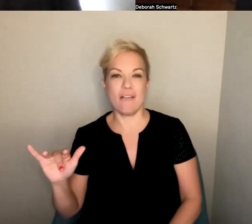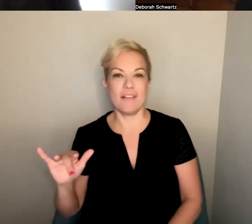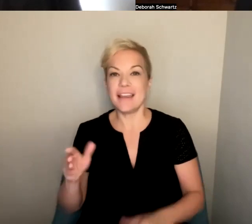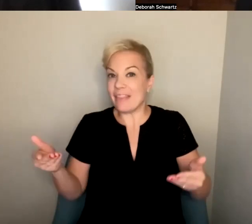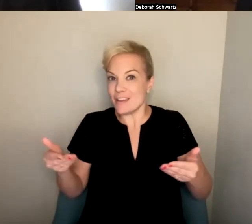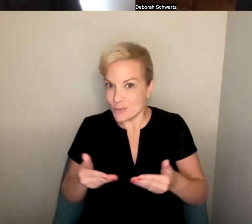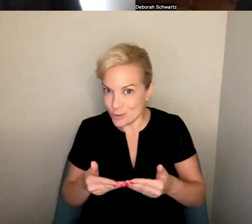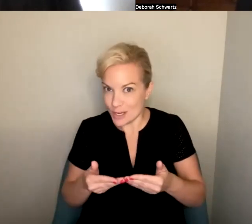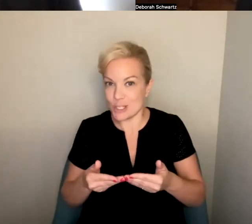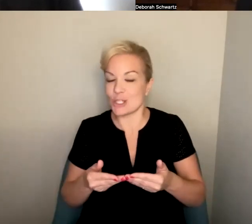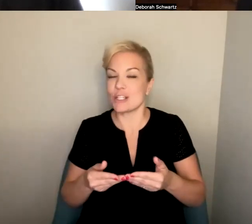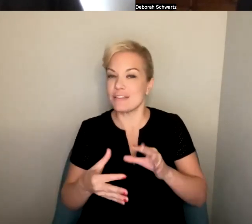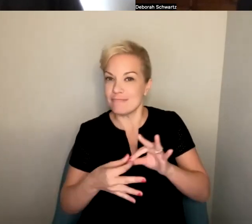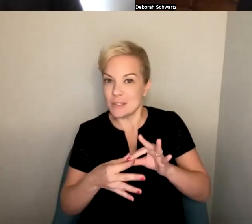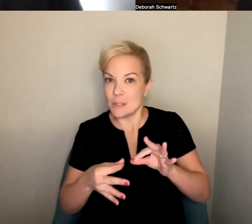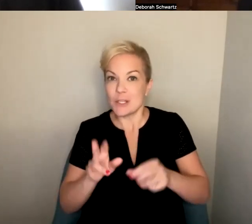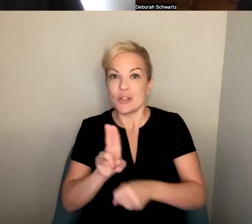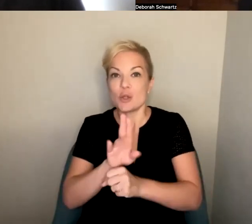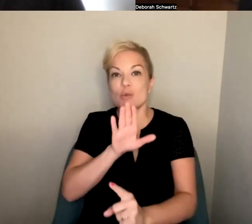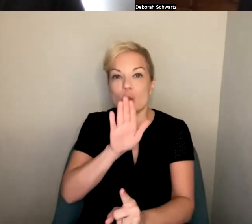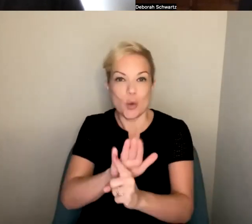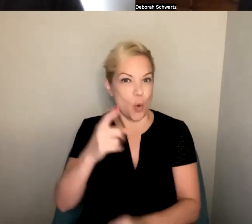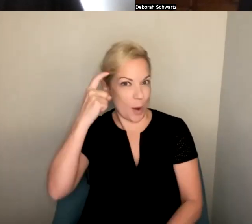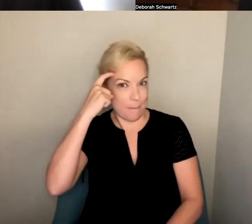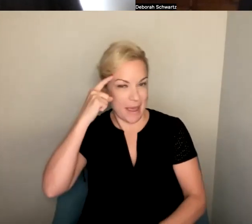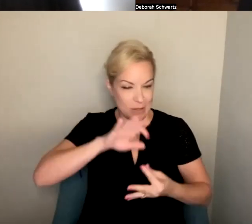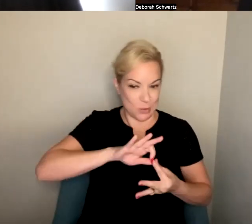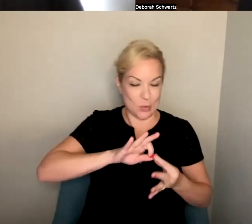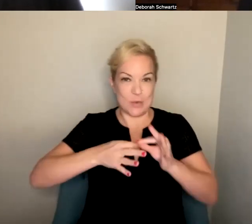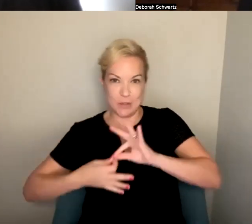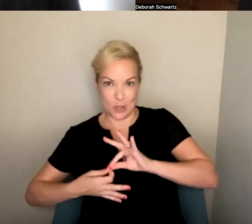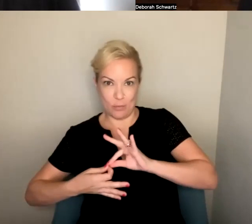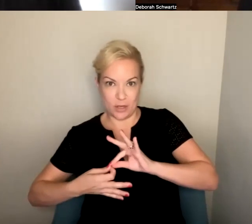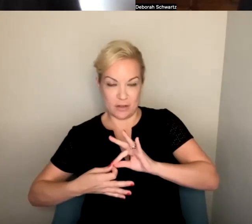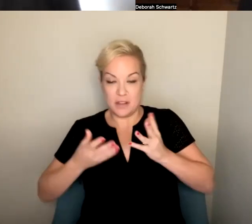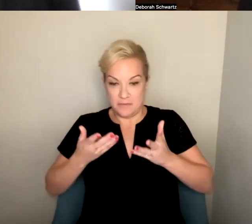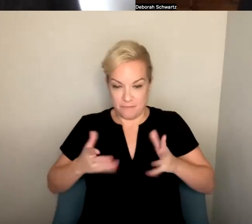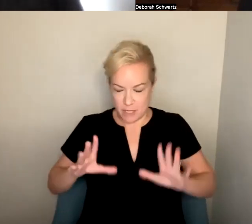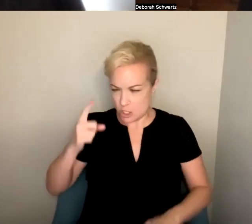you know, we're to use our own mind to interpret what we think it means and then have a discussion about it, usually over a bowl of food,